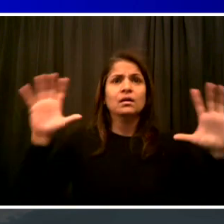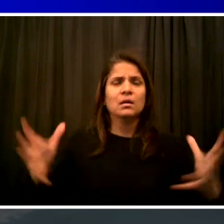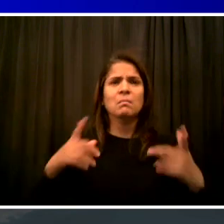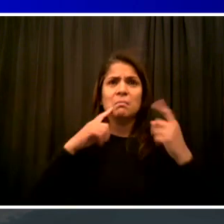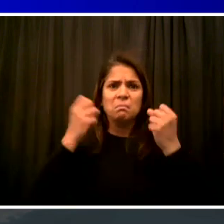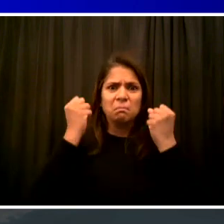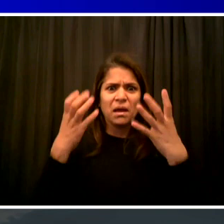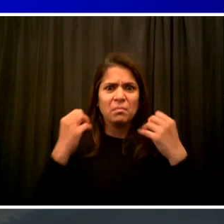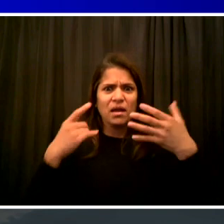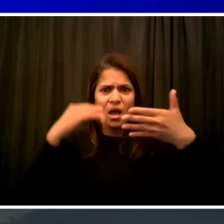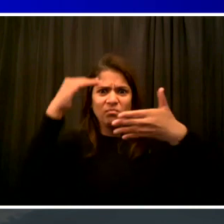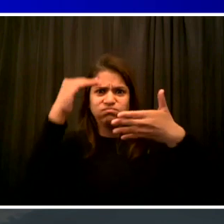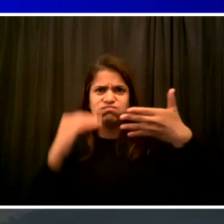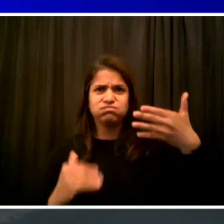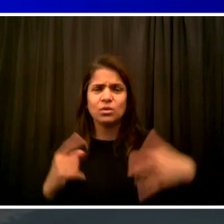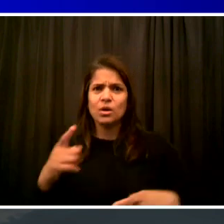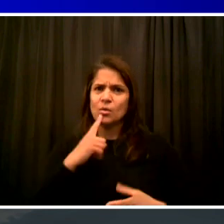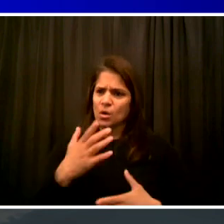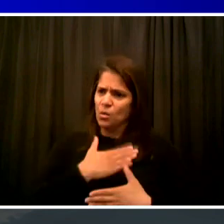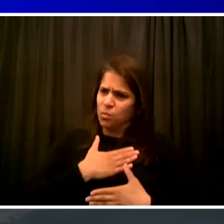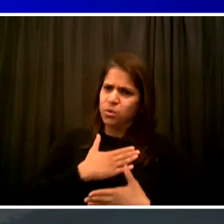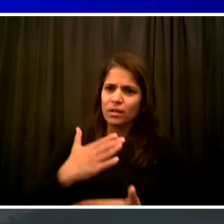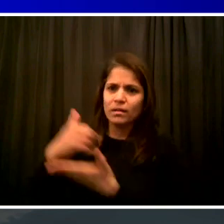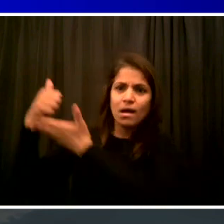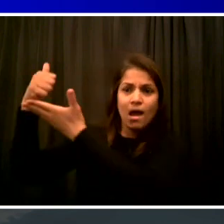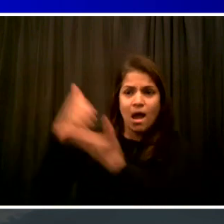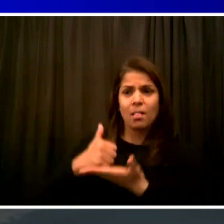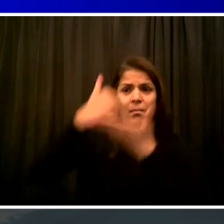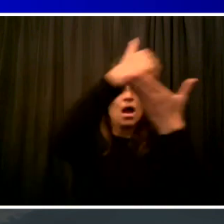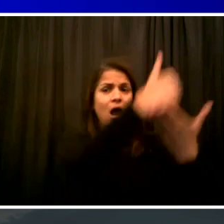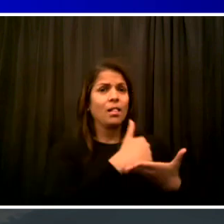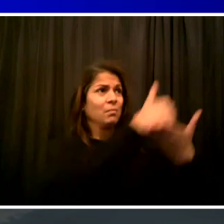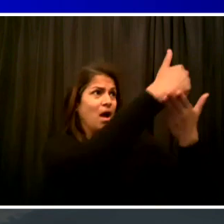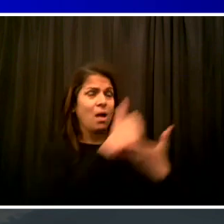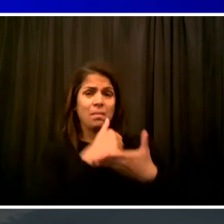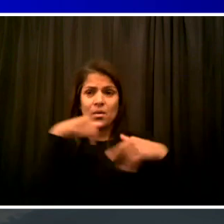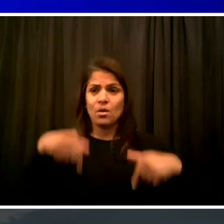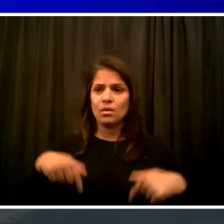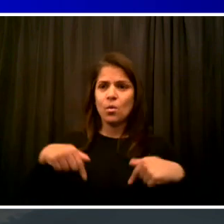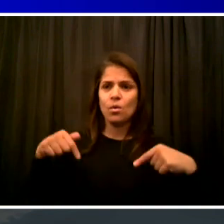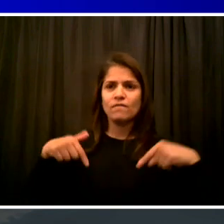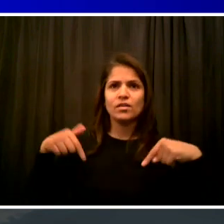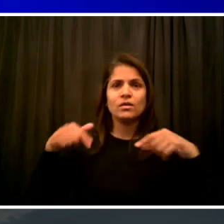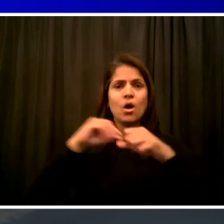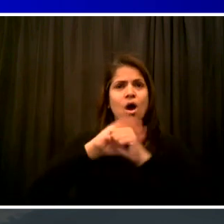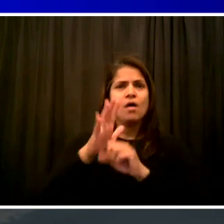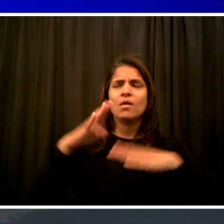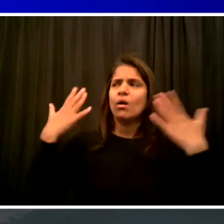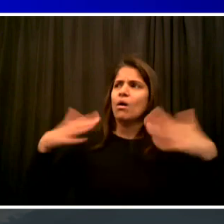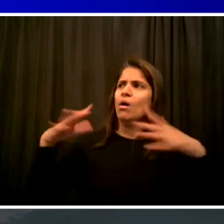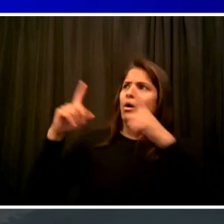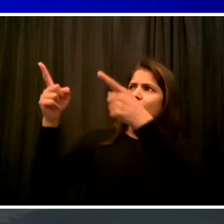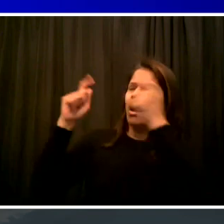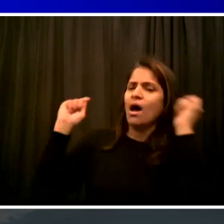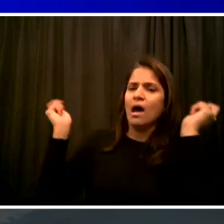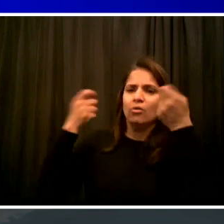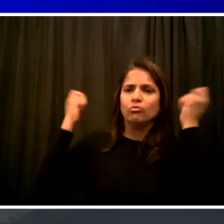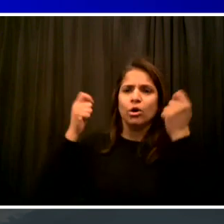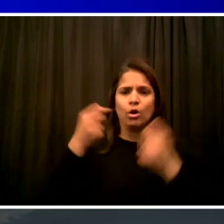I'VE SEEN SO MANY GREATNESSIN ETH CITY. I'VE SEEN SO MUCH STRENGTH. AND I'VE SEEN S MANY INSTANCES OF PEOPLE STEPPING